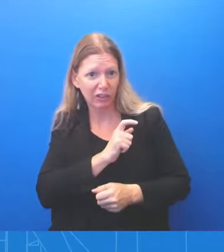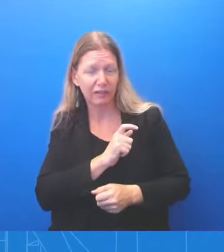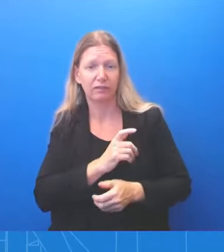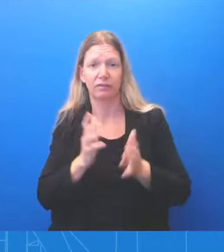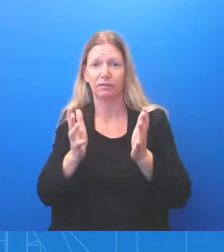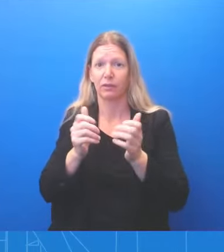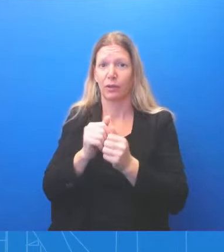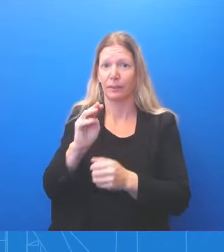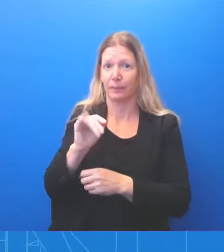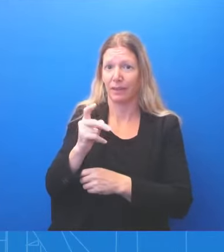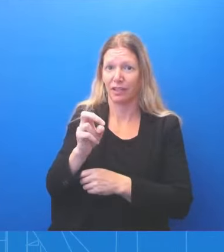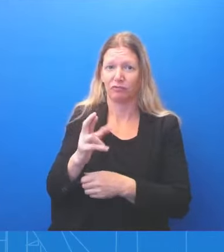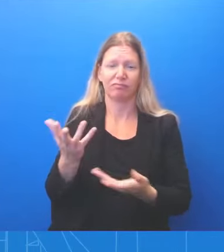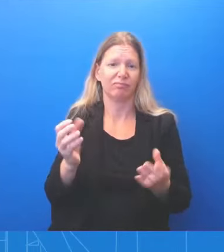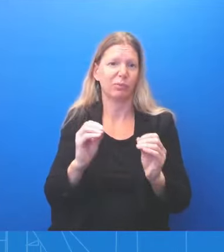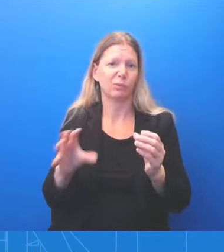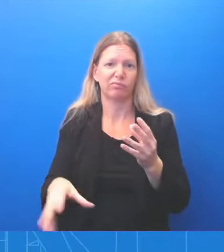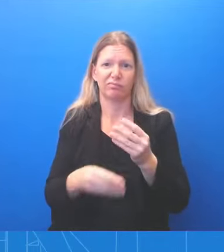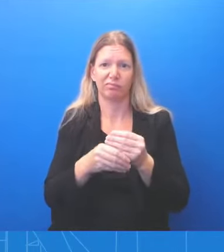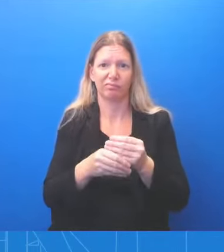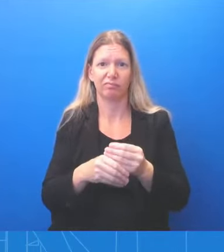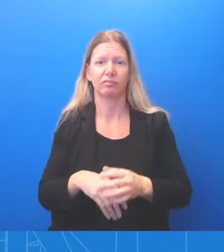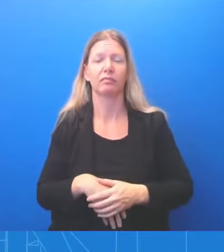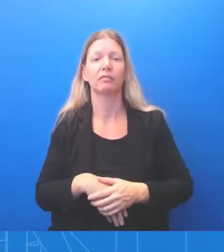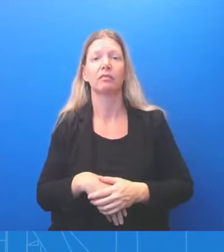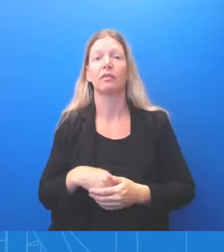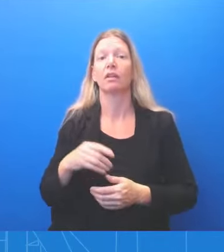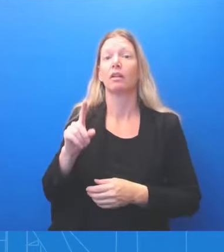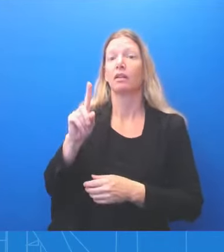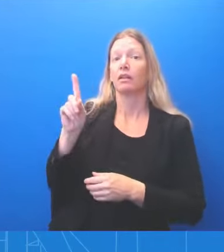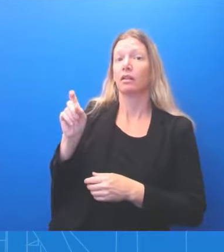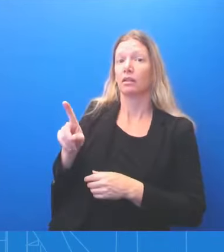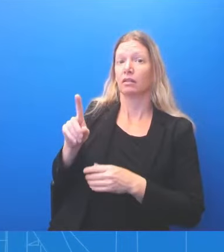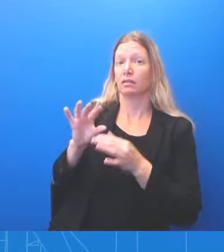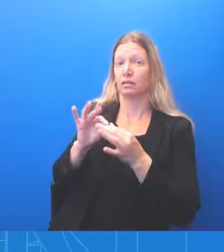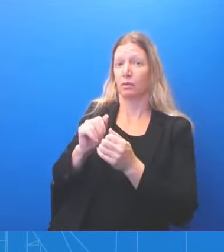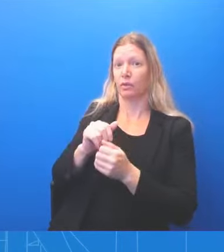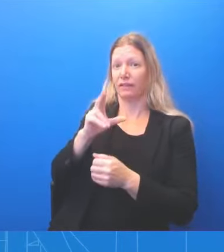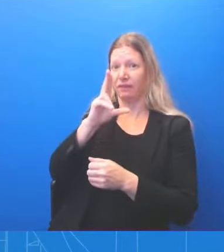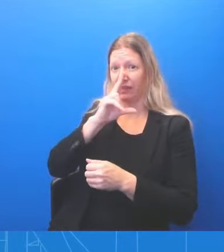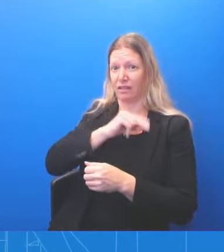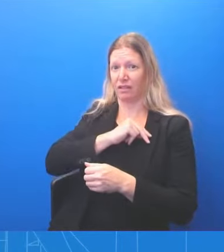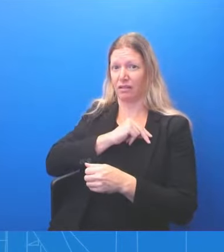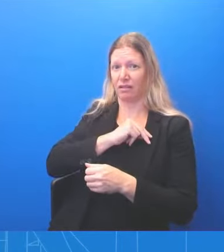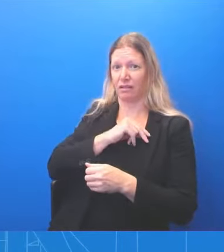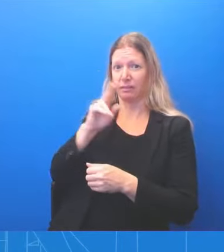Politico reported that part of what would be announced -- and I know you gave kind of a long readout at the top --